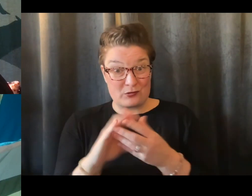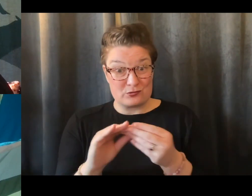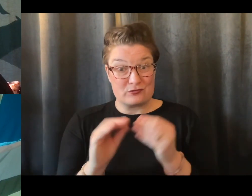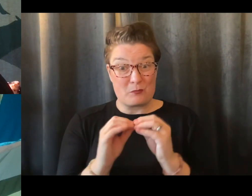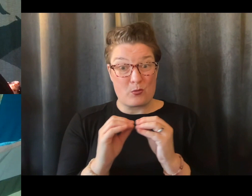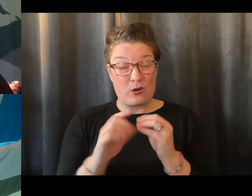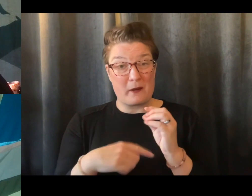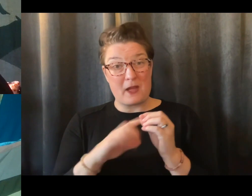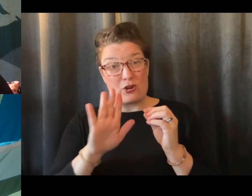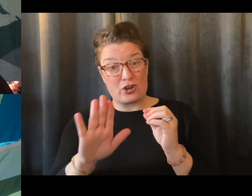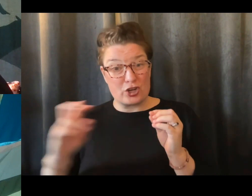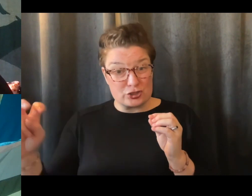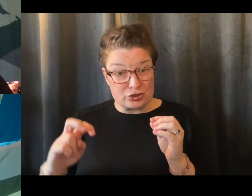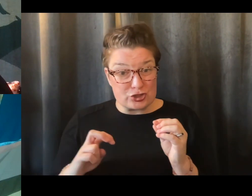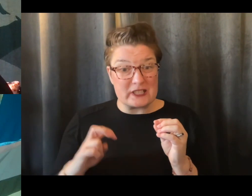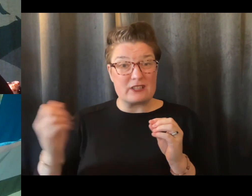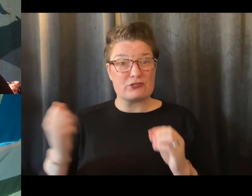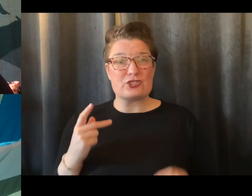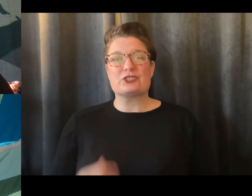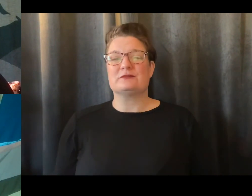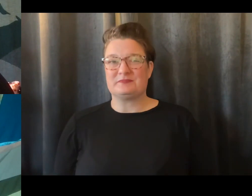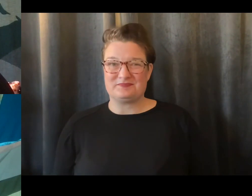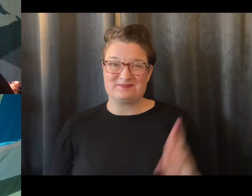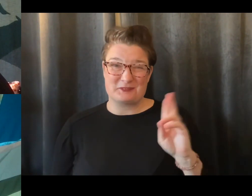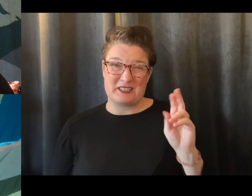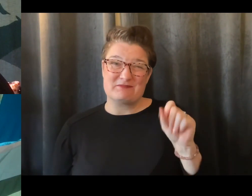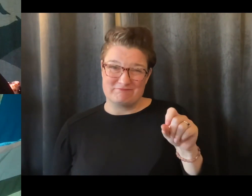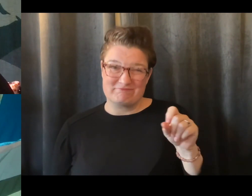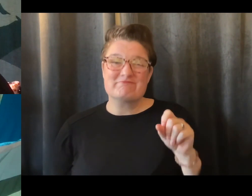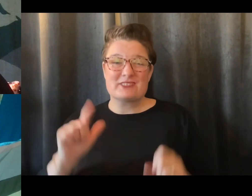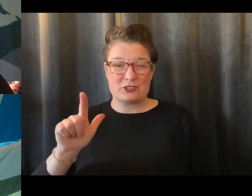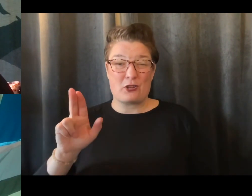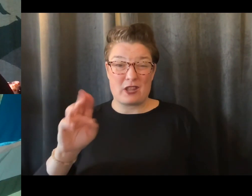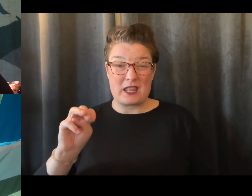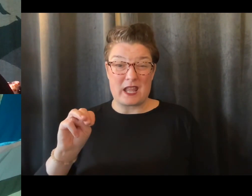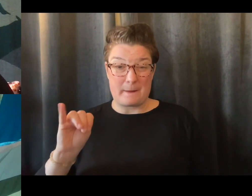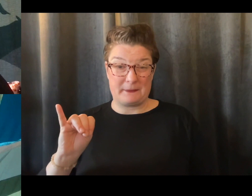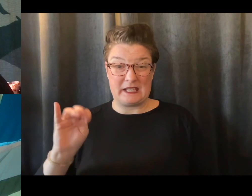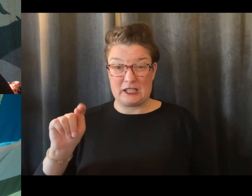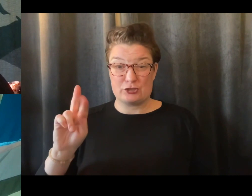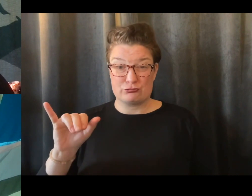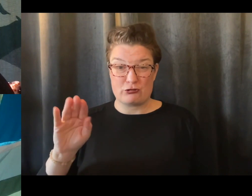So the Lummi tribe, which is a couple hours north of here on the Salish Sea.